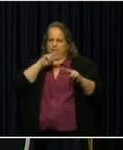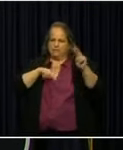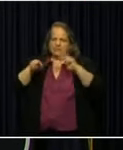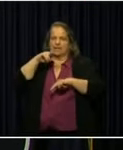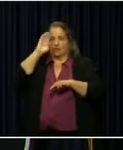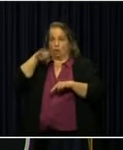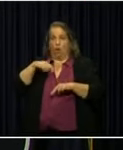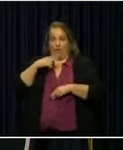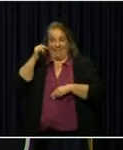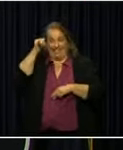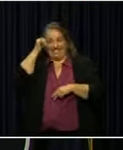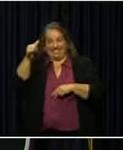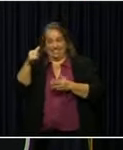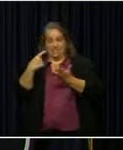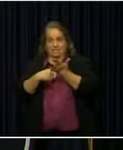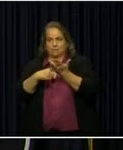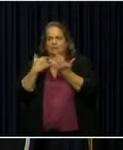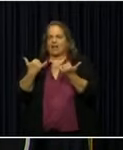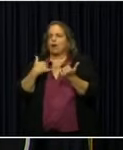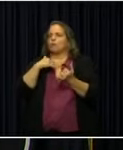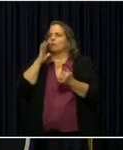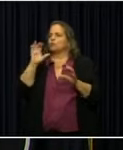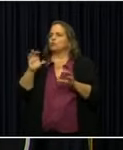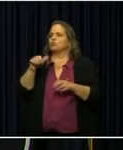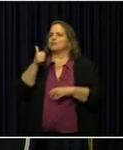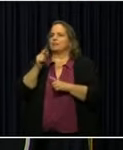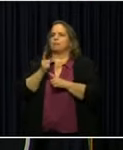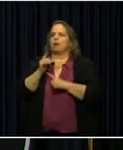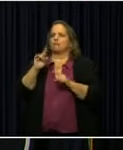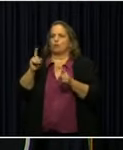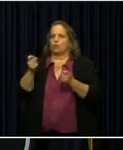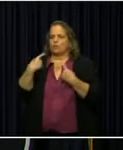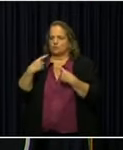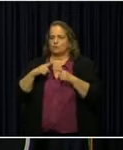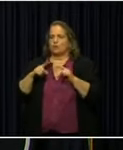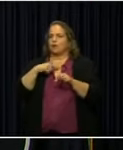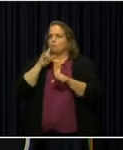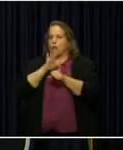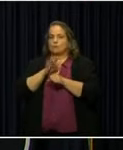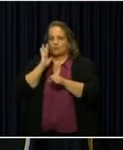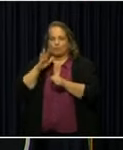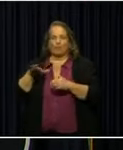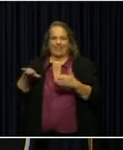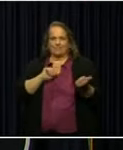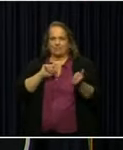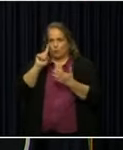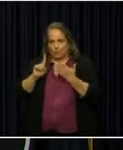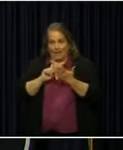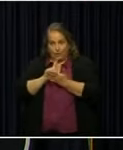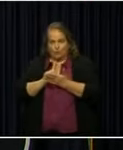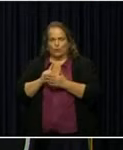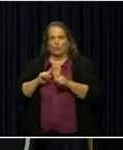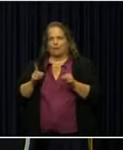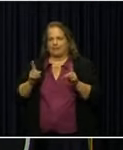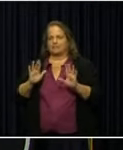THAT'S CRITICAL IMPORTANT. WE HAVE TO MAKE SURE WE CAN GET PEOPLE HEALTH RER.